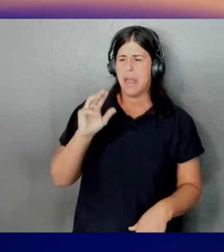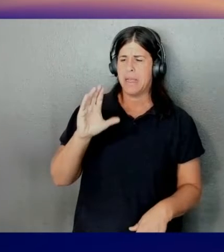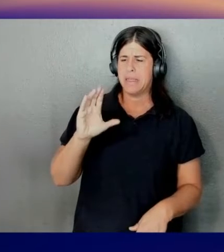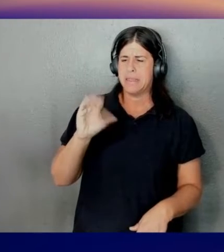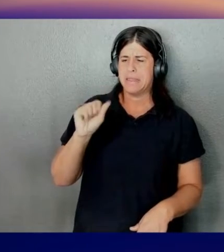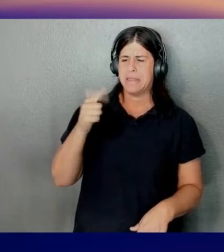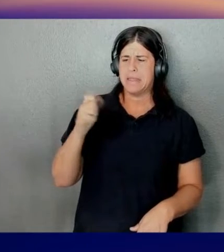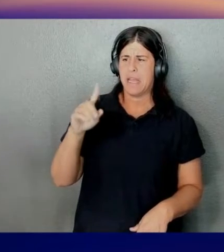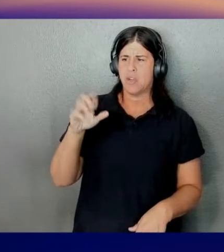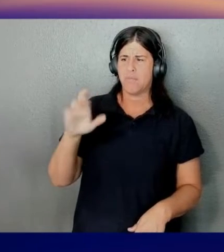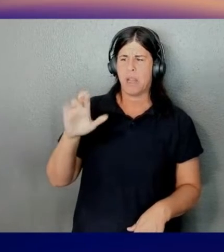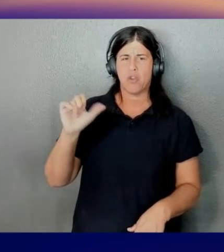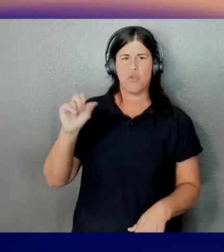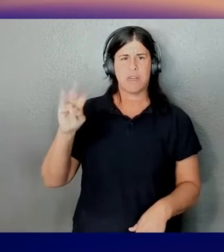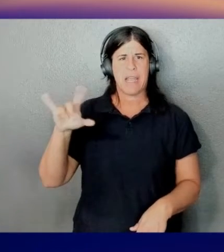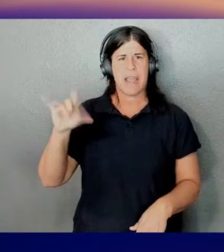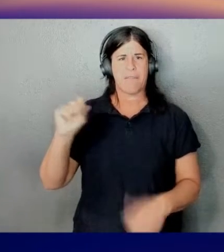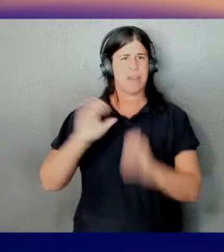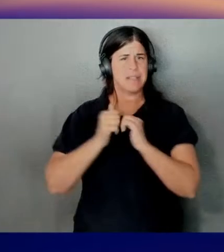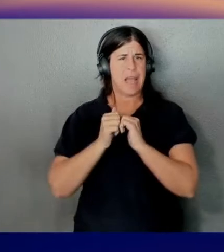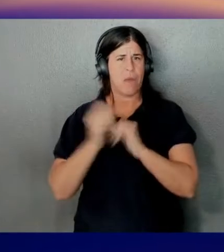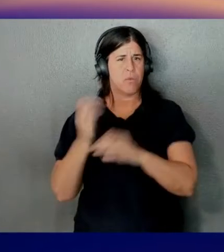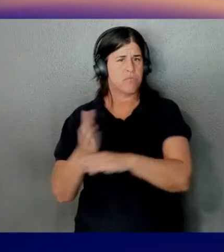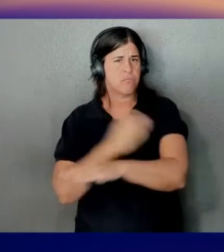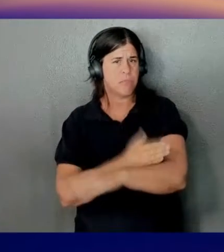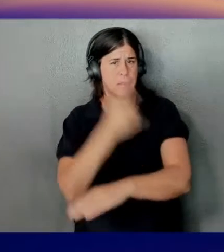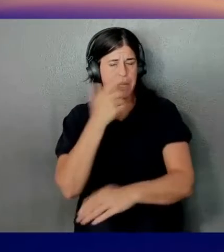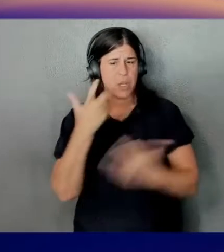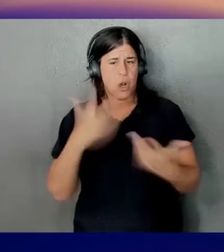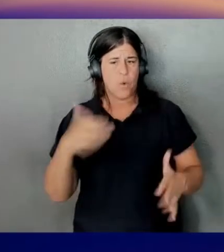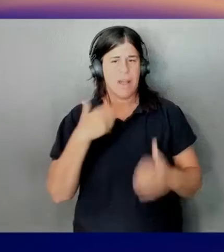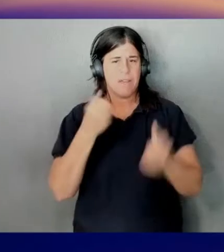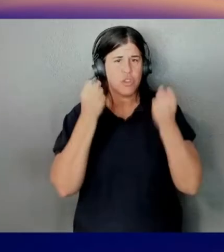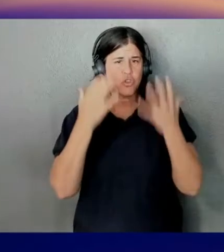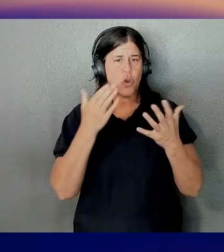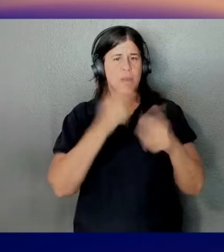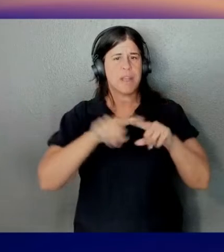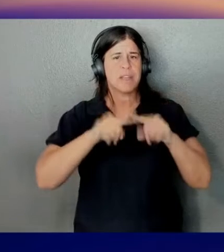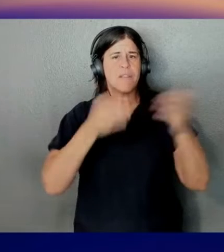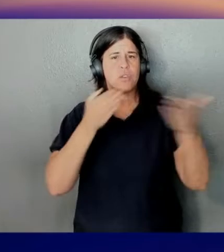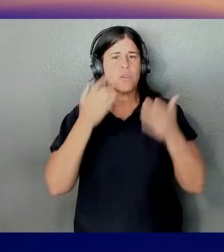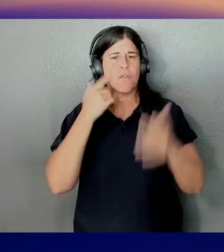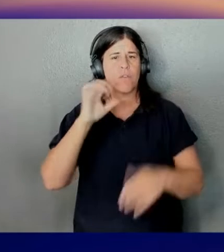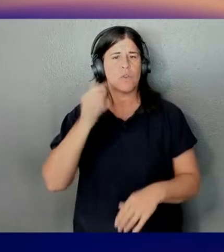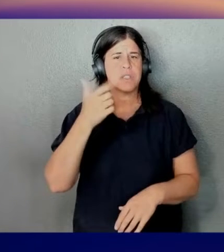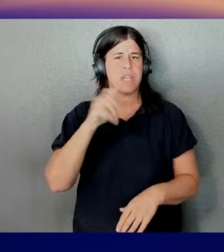the suite of SageMaker services? 'Cause there's a lot under that SageMaker banner now, Of course. So you're absolutely right.